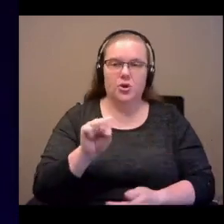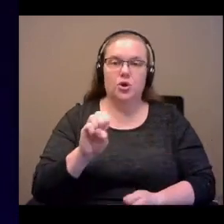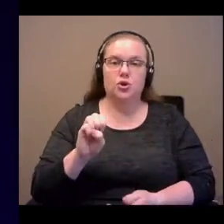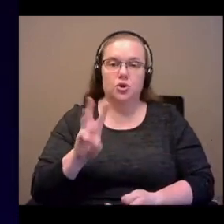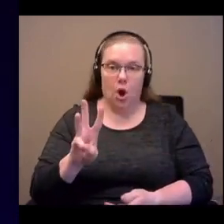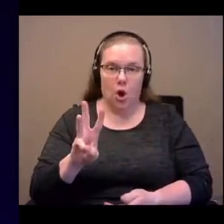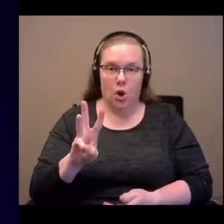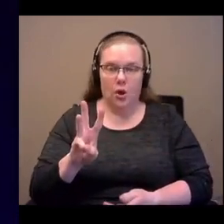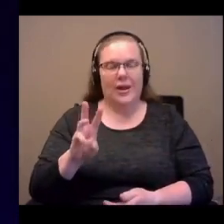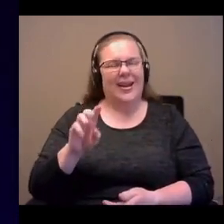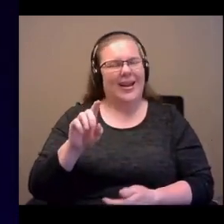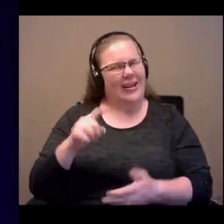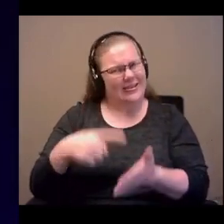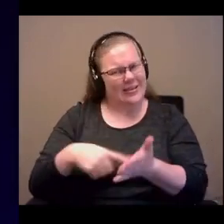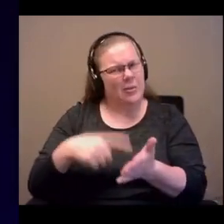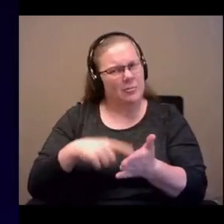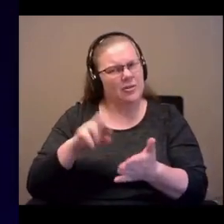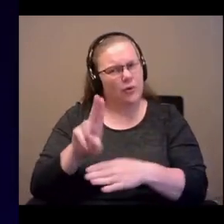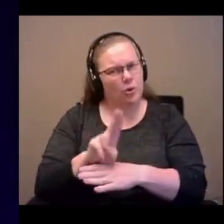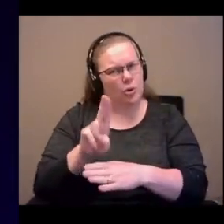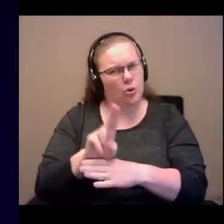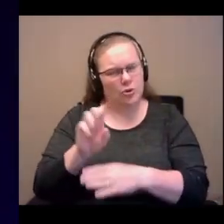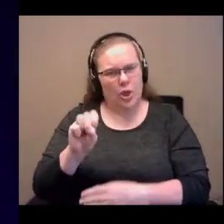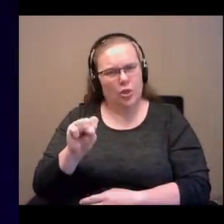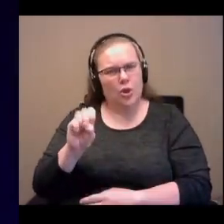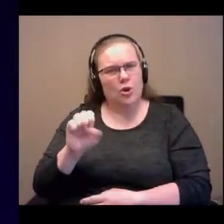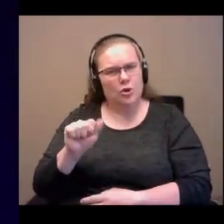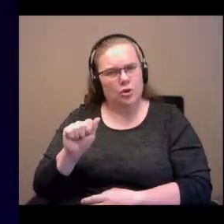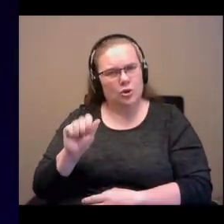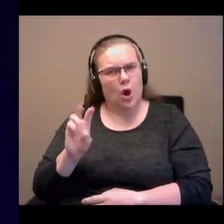much. And so I think, as with anything else, it’s understanding your audience and understanding the